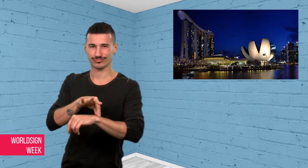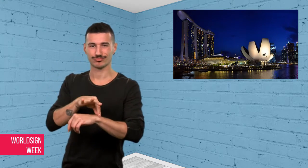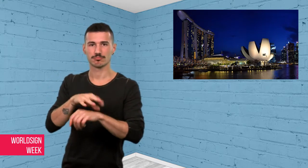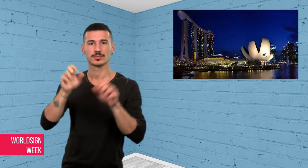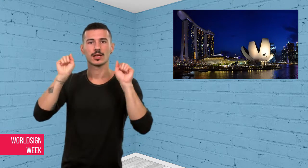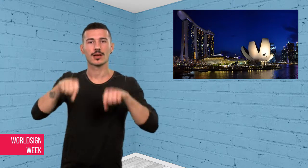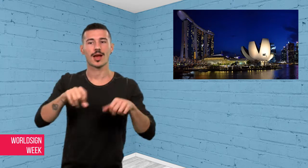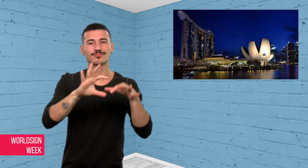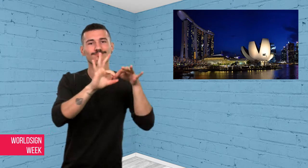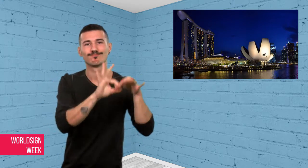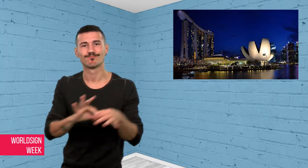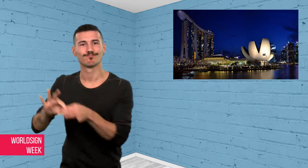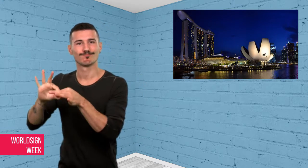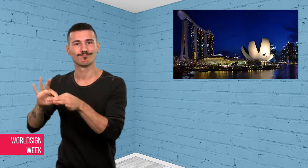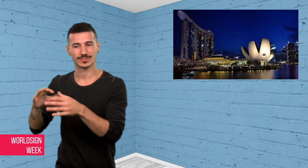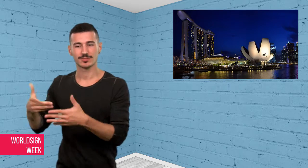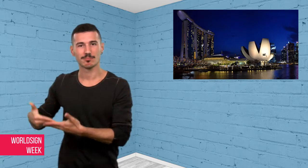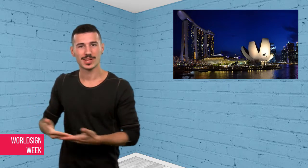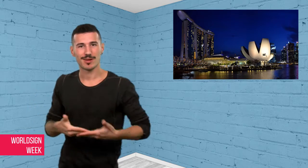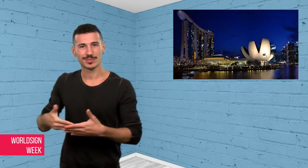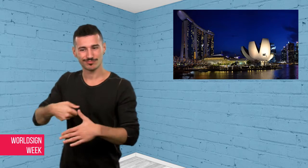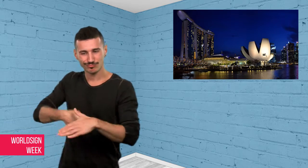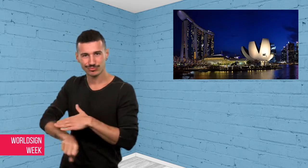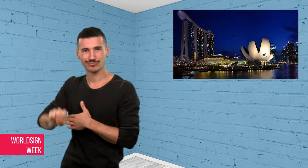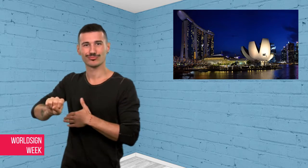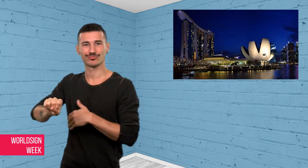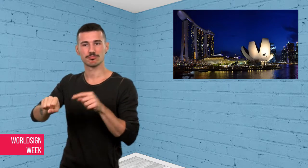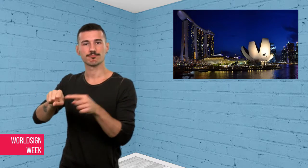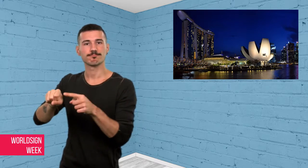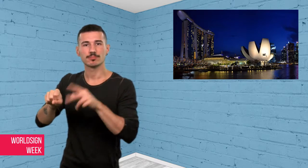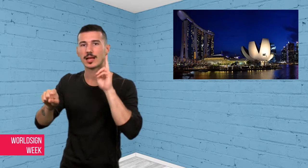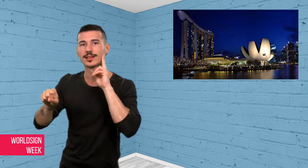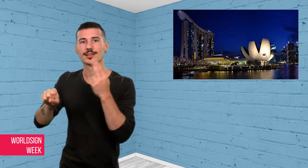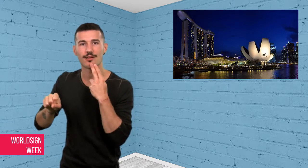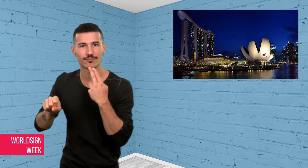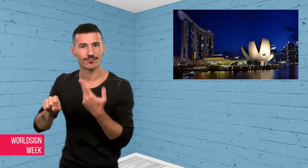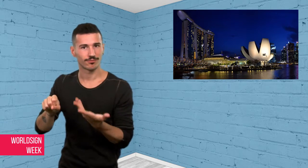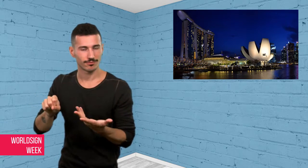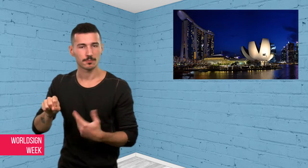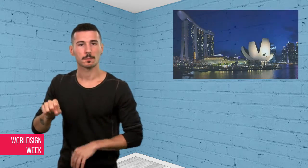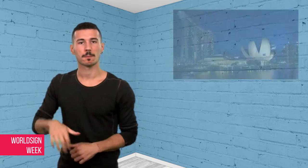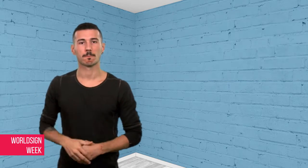some babies to be born as Deaf.